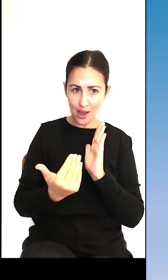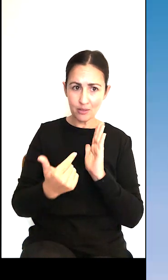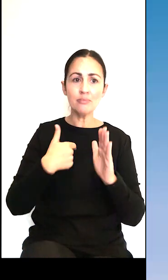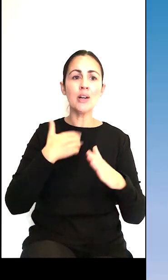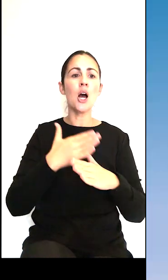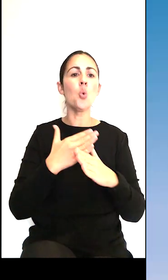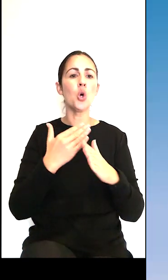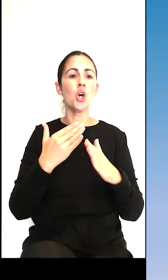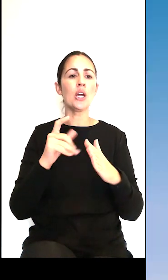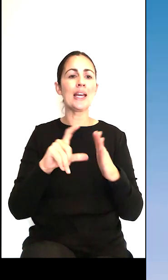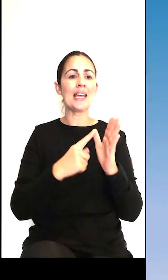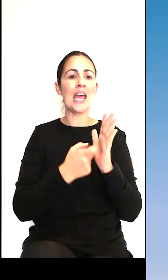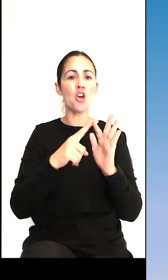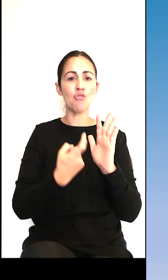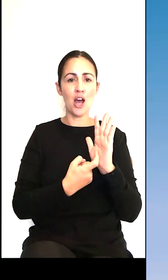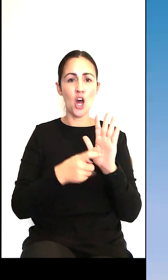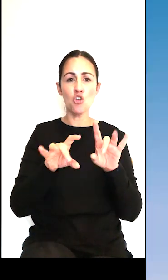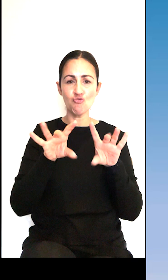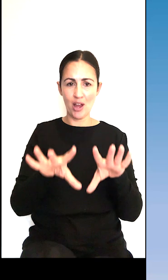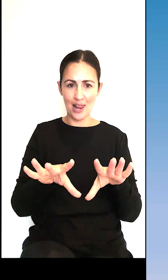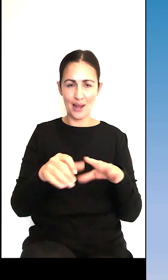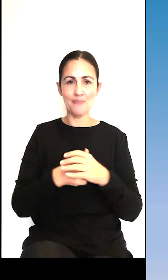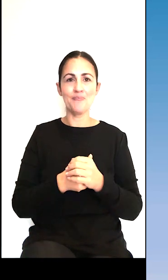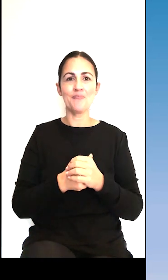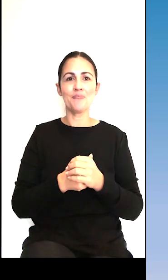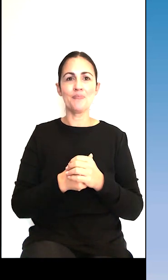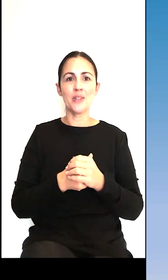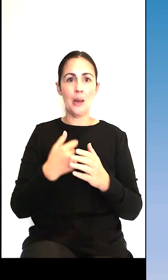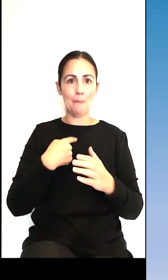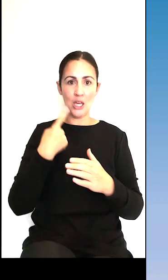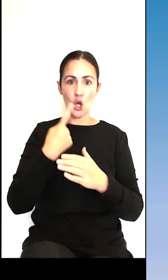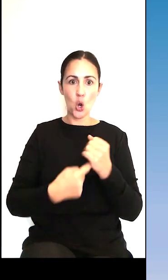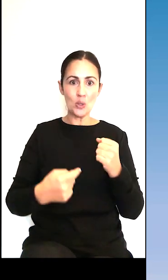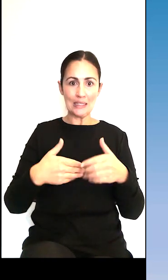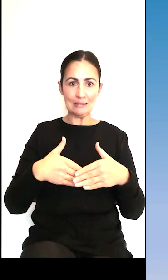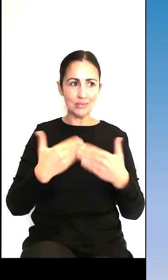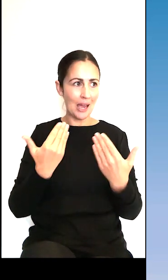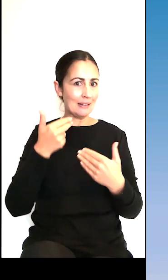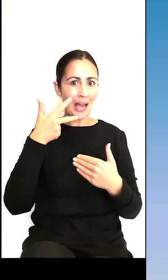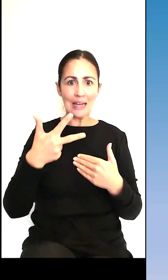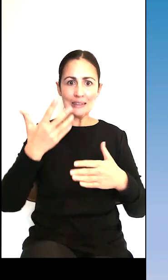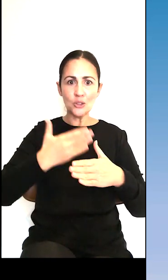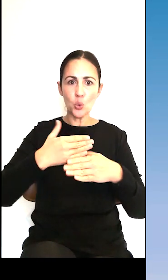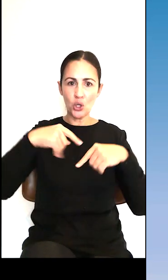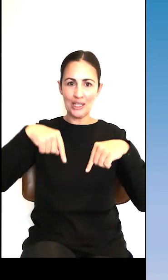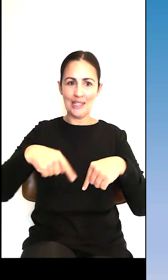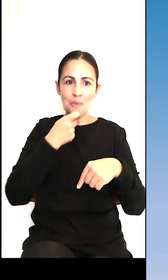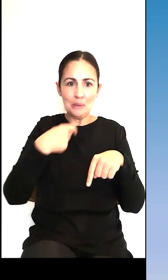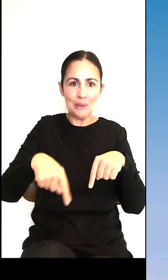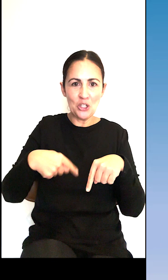I have to say it's only day eight for me. And so it's a a privilege to be with you all, but also a little bit scary.